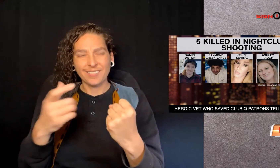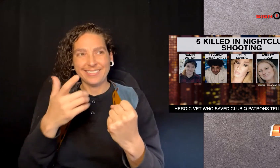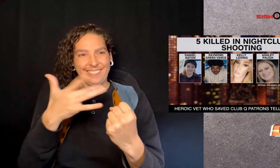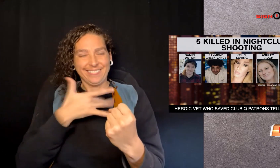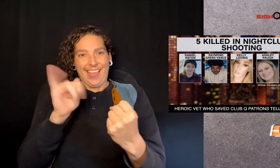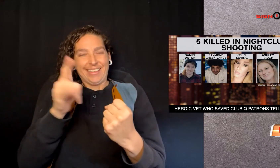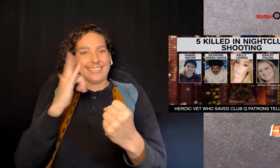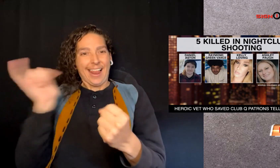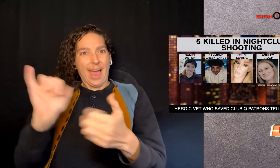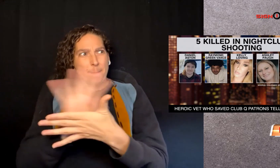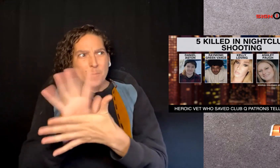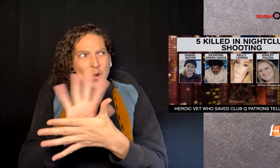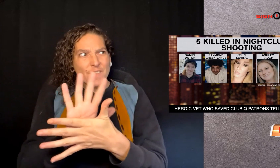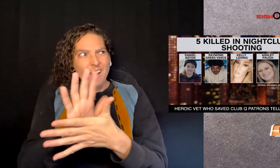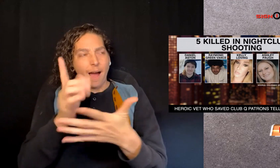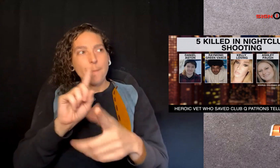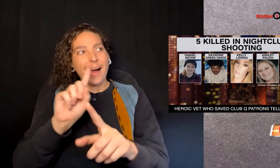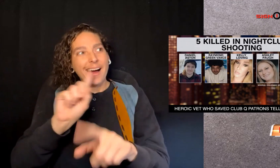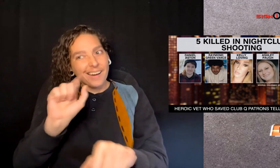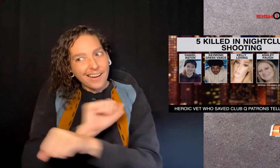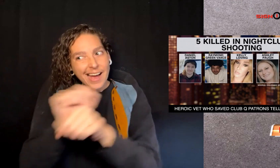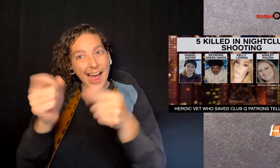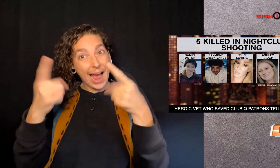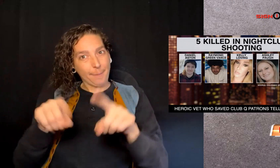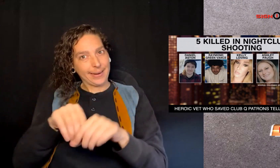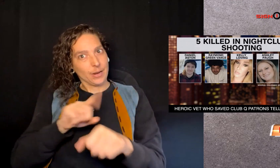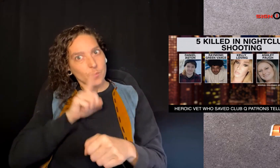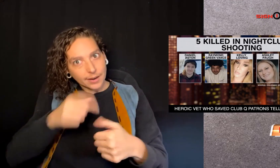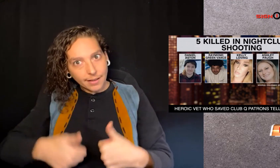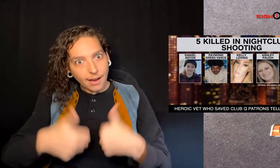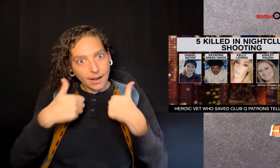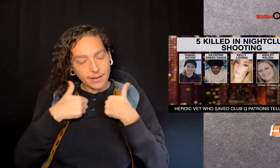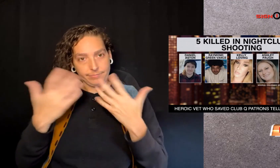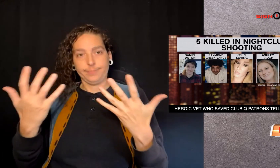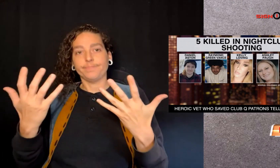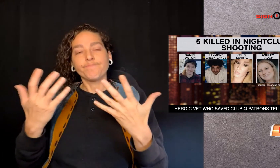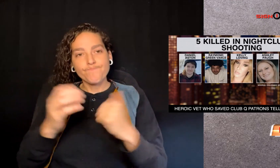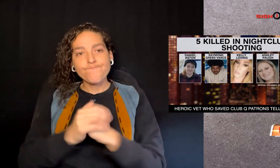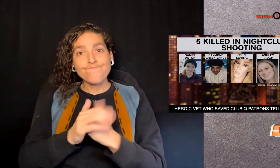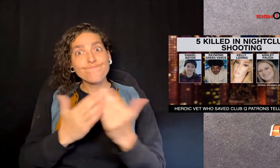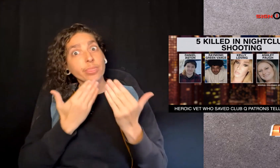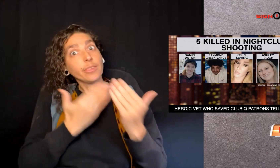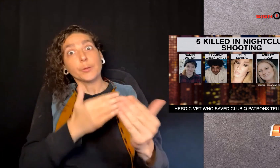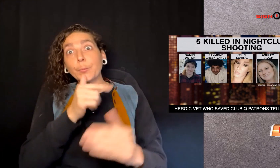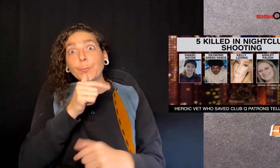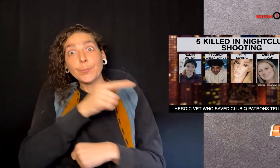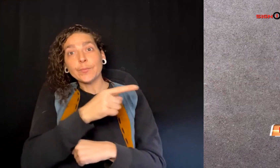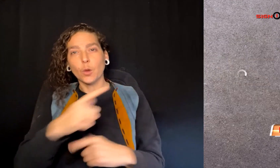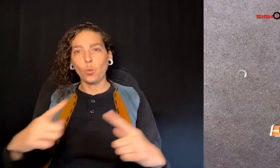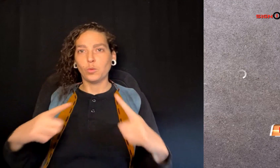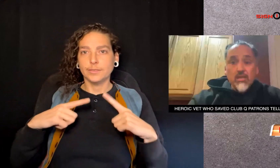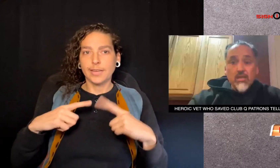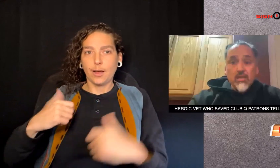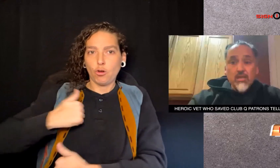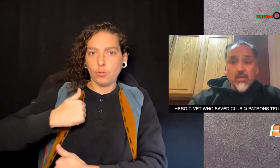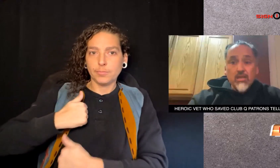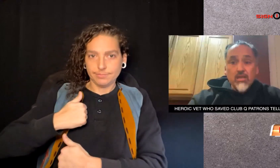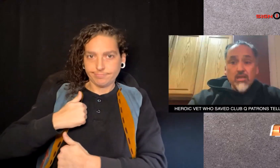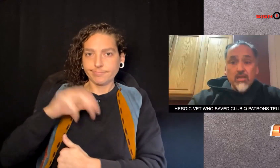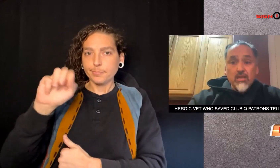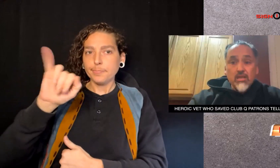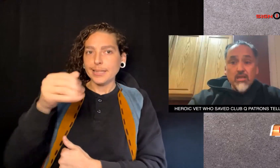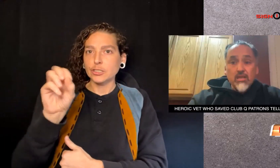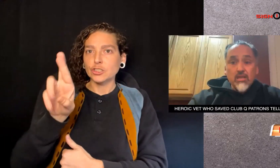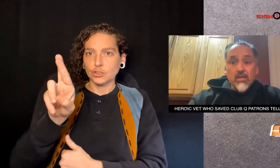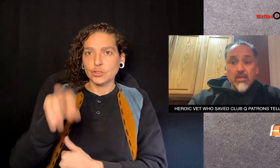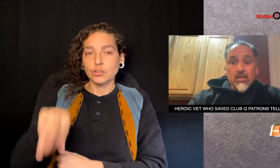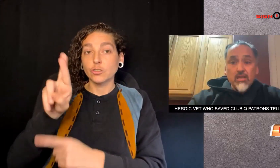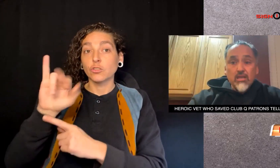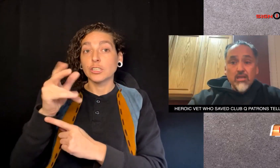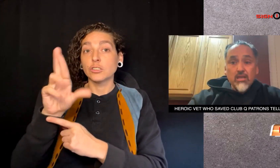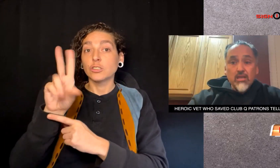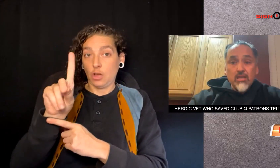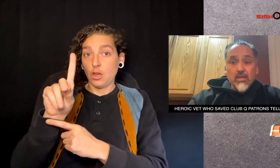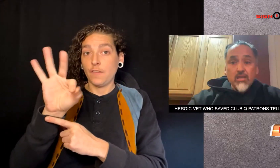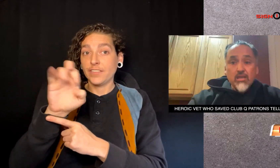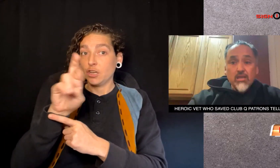like a movie but it happened in real life thanks to retired Army Major Richard Fierro